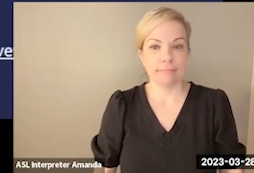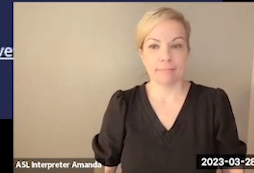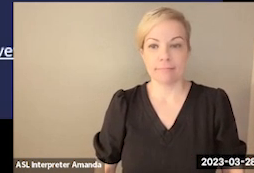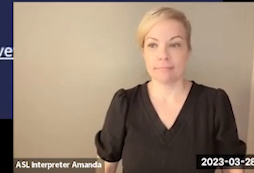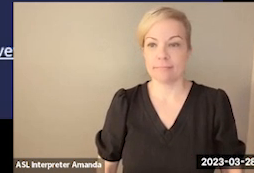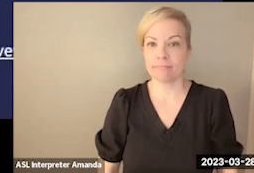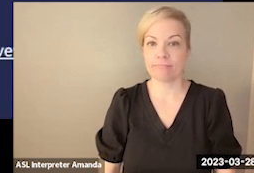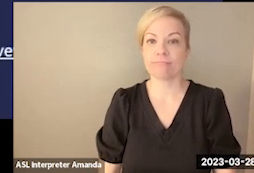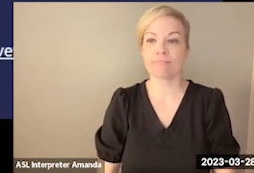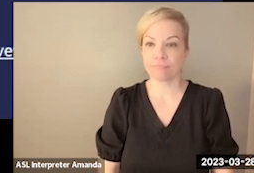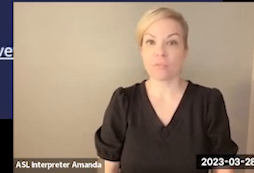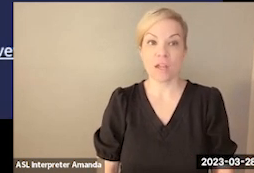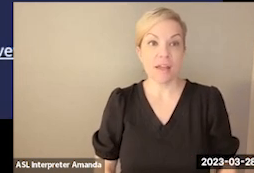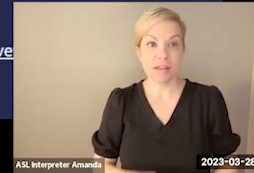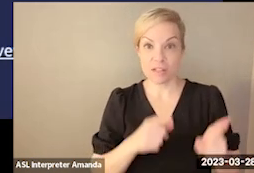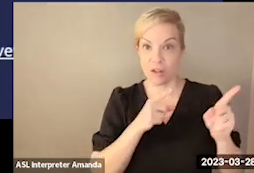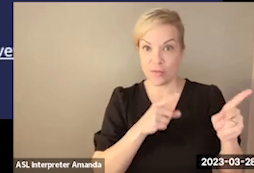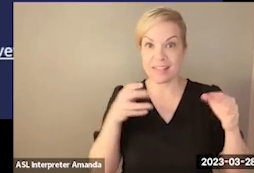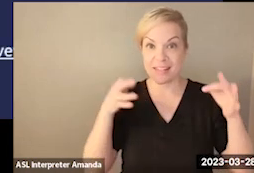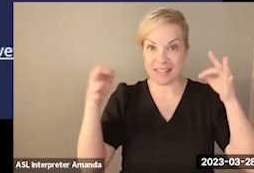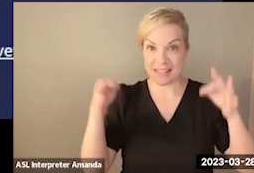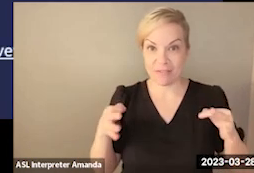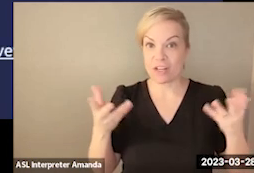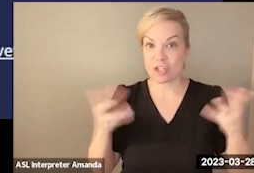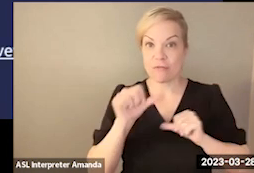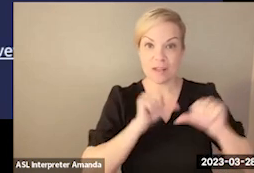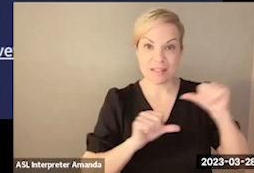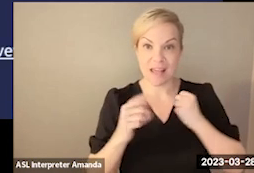Debbie Stine, Science & Technology Policy Academy: So this is a definition of science technology policy that